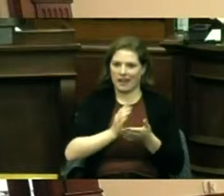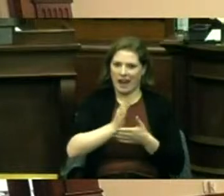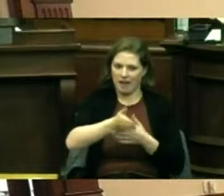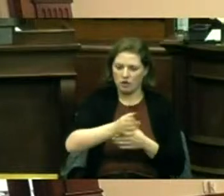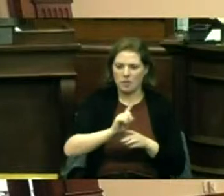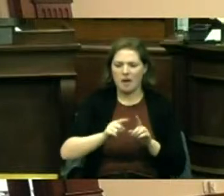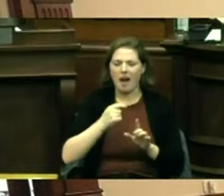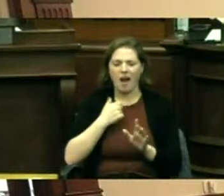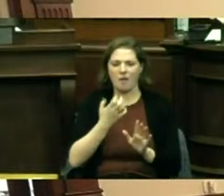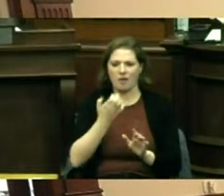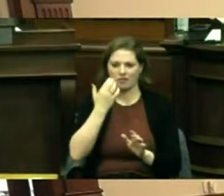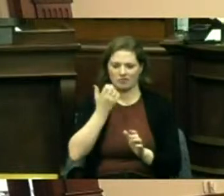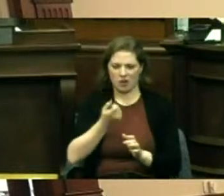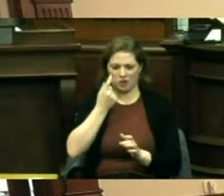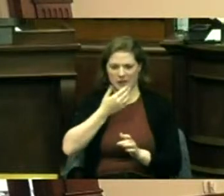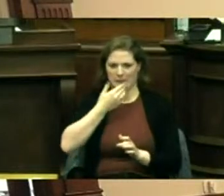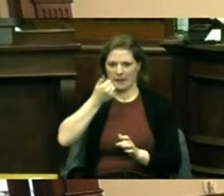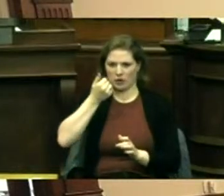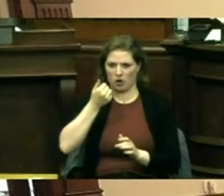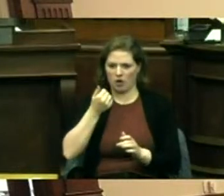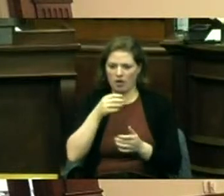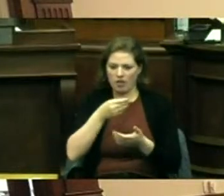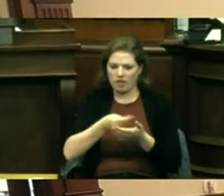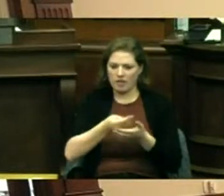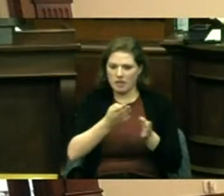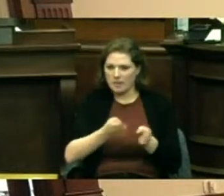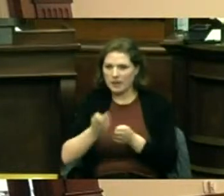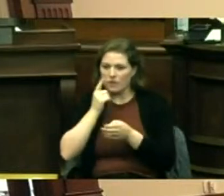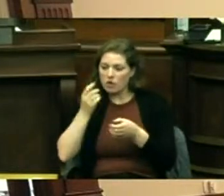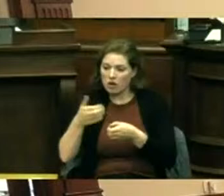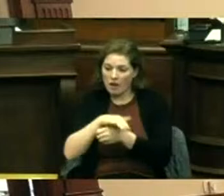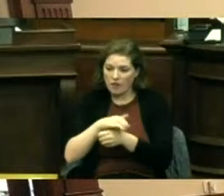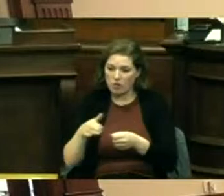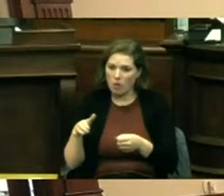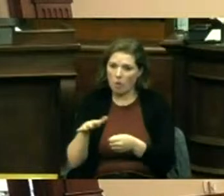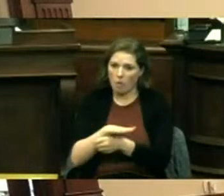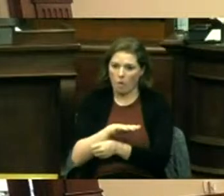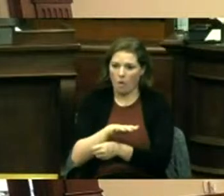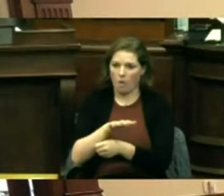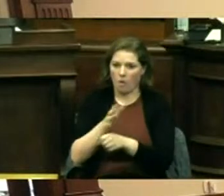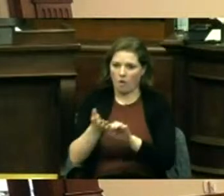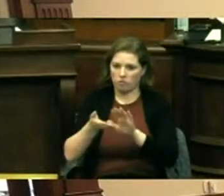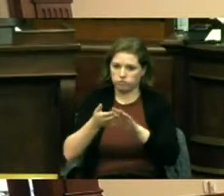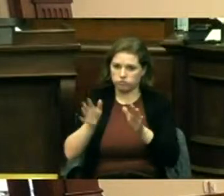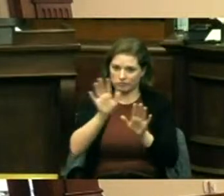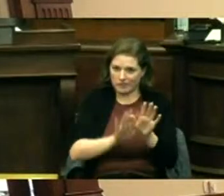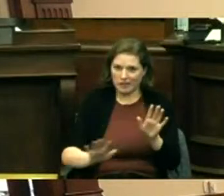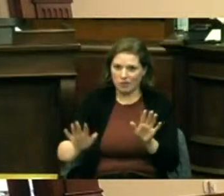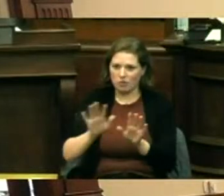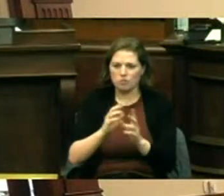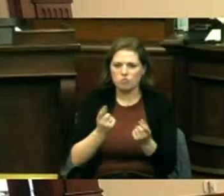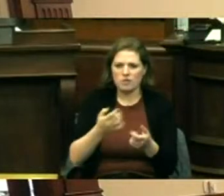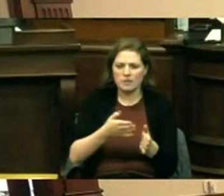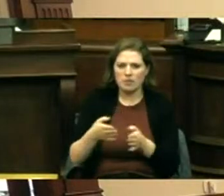probably looking at another cycle of funding afterwards. Can we get some understanding of